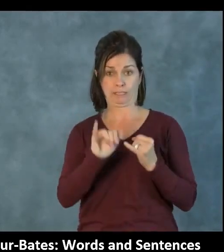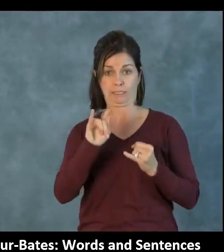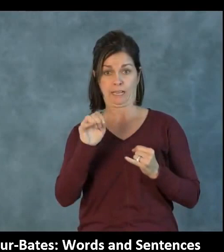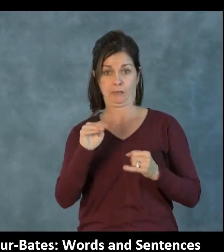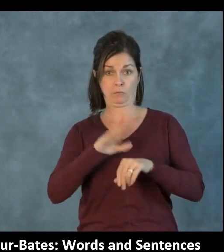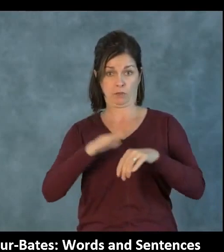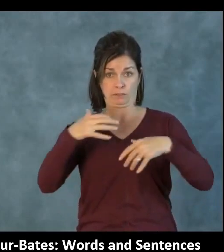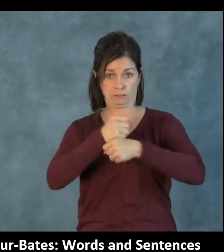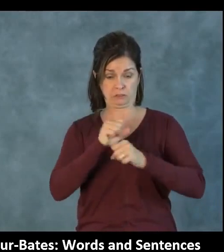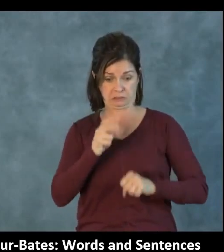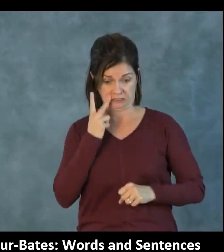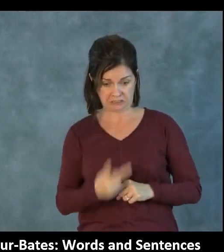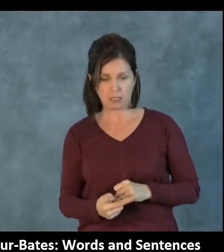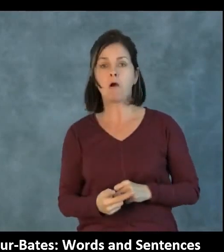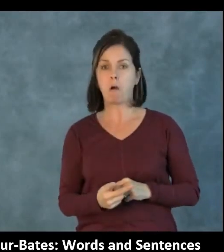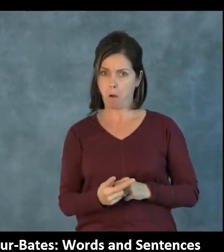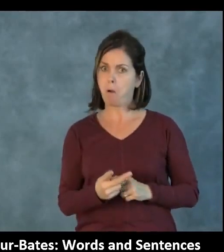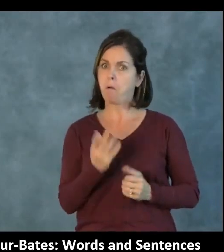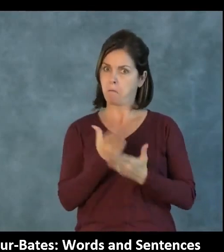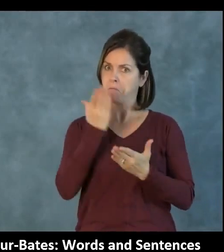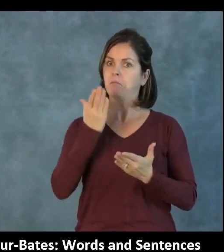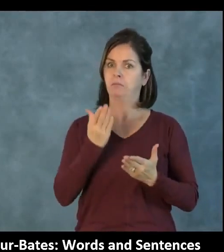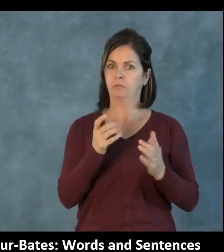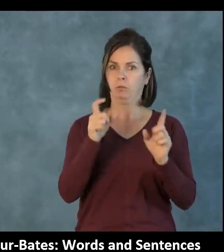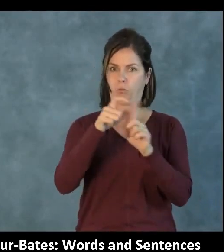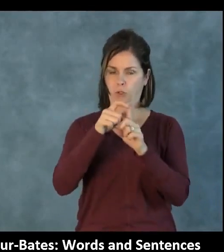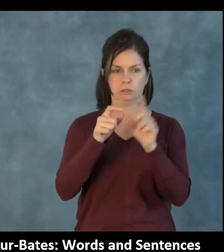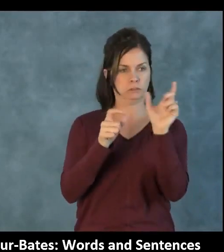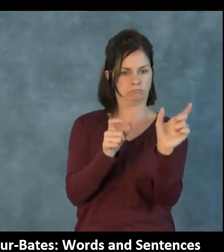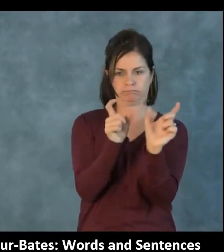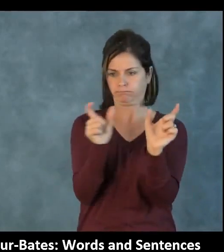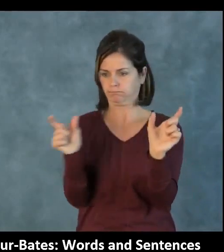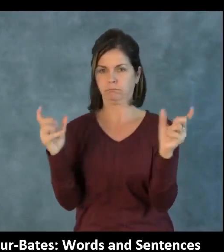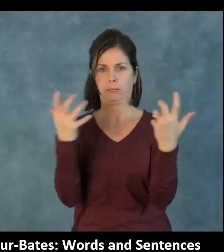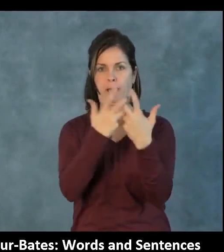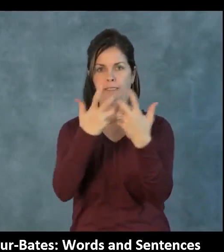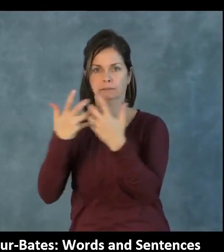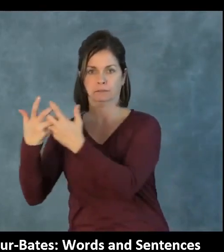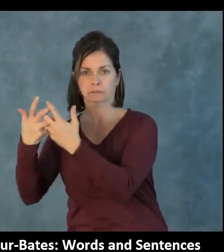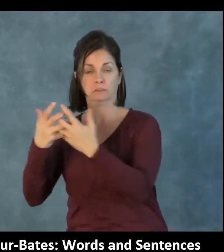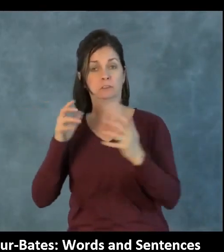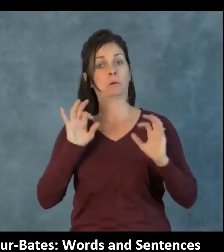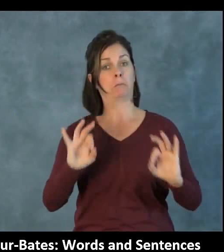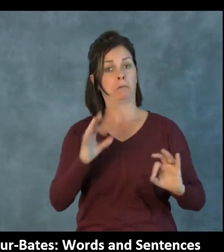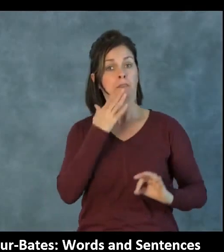we see that he is combining words. That's good. He's starting to make use of the words he has